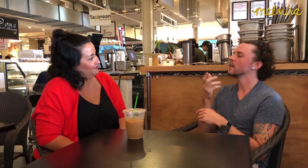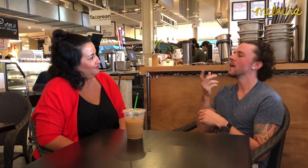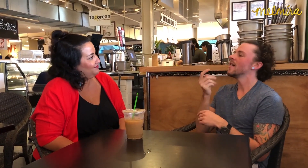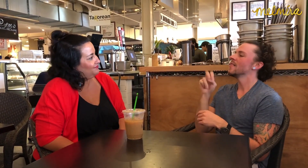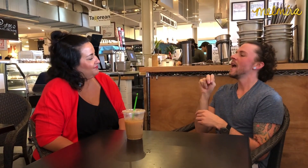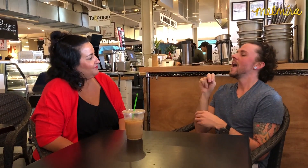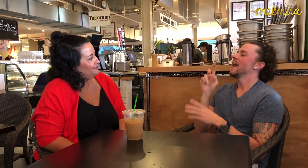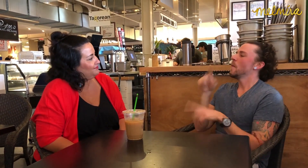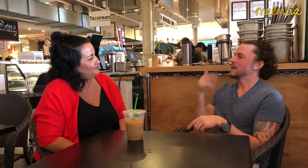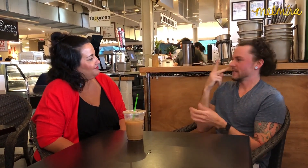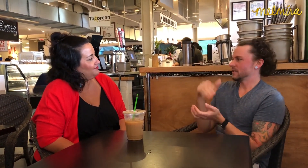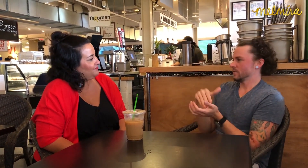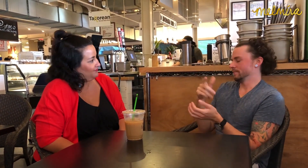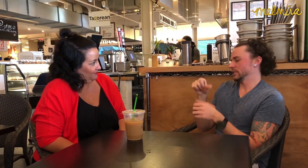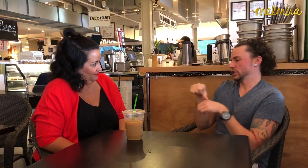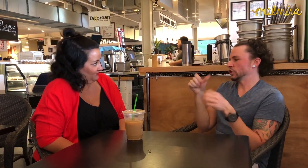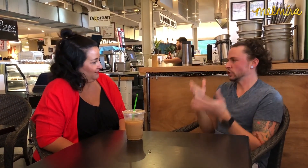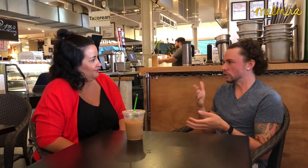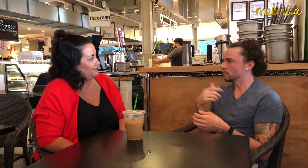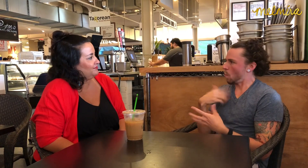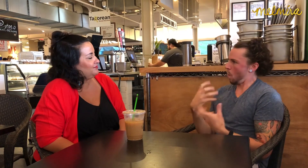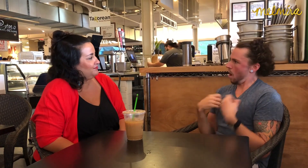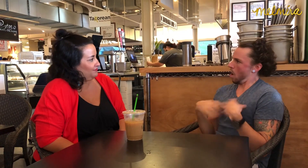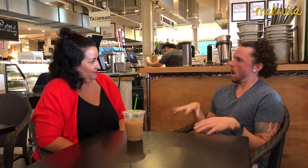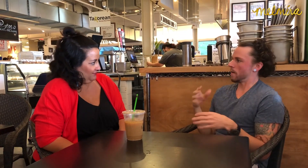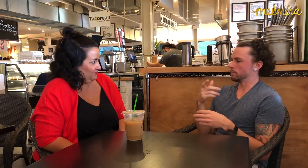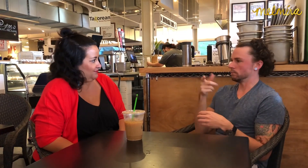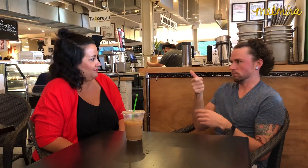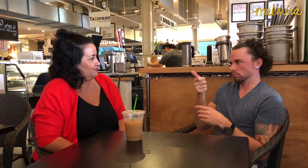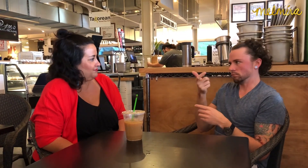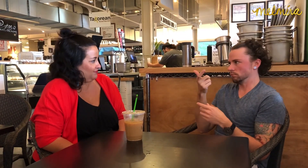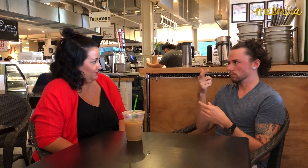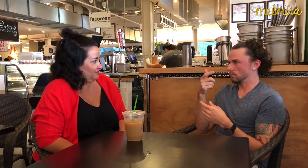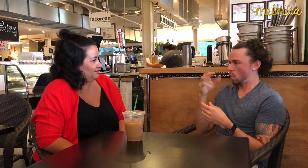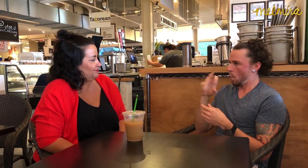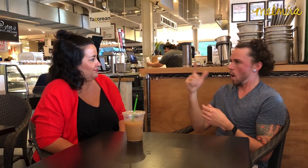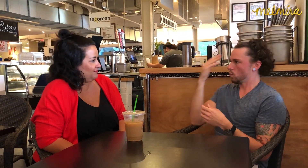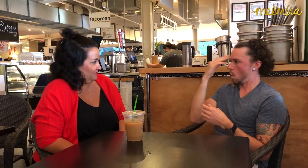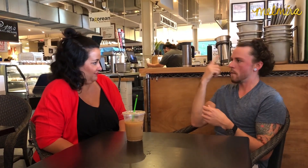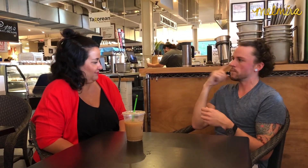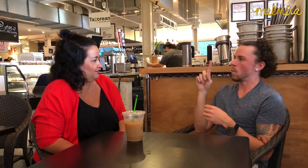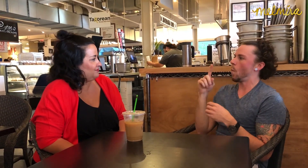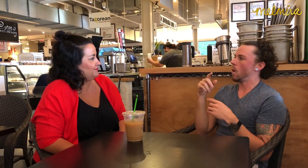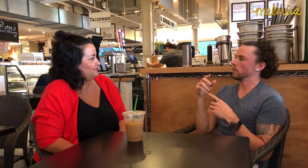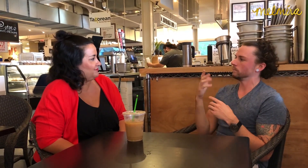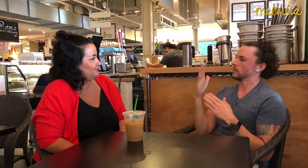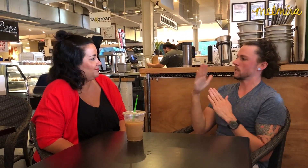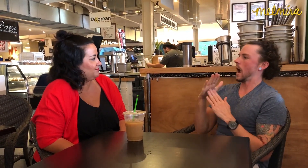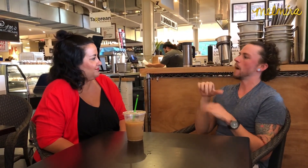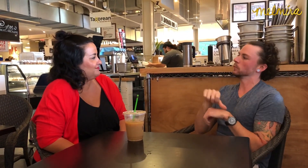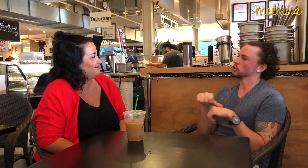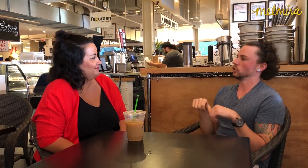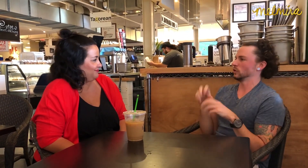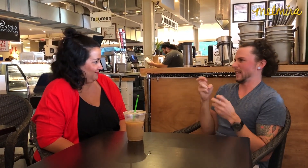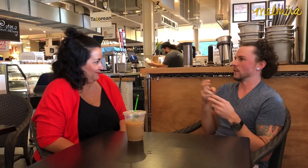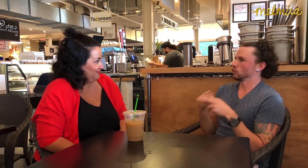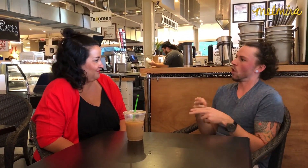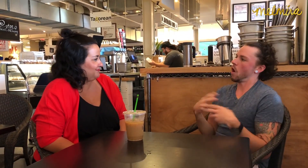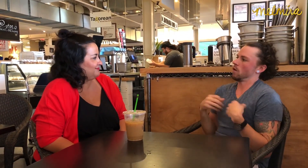6 months then I went to the surgeon and asked to have my breasts removed. The surgeon was well known and was the top in the field.